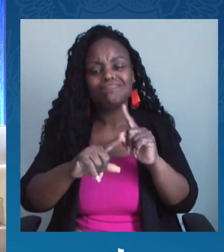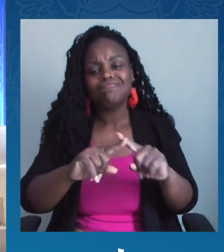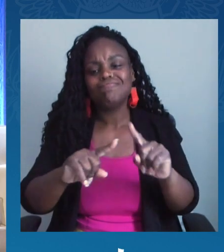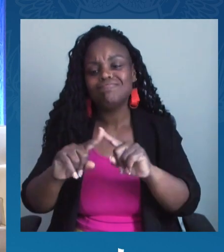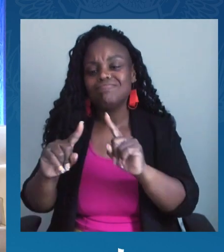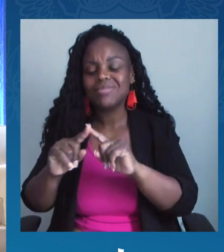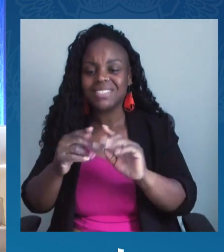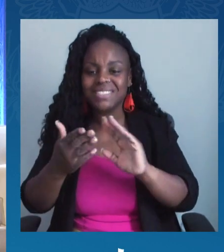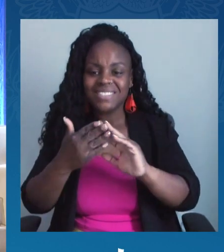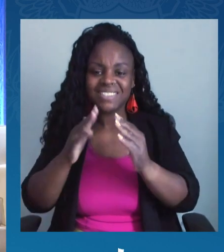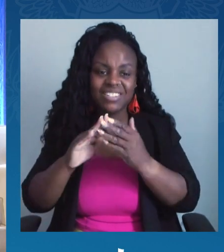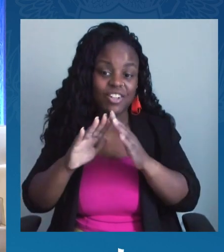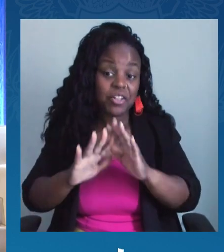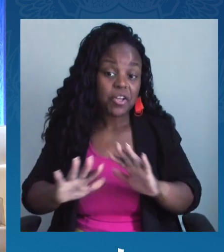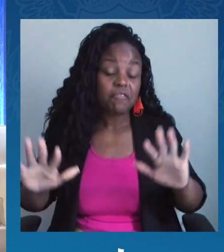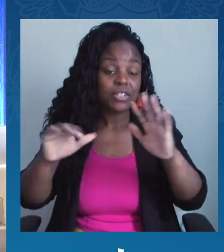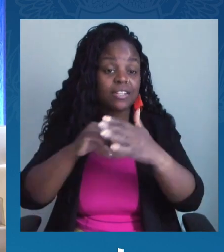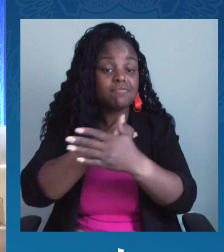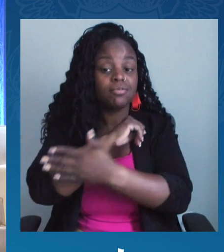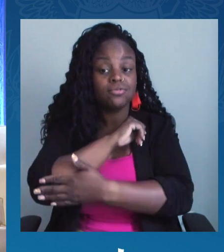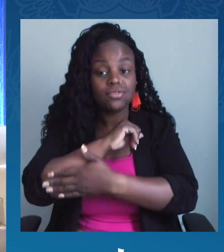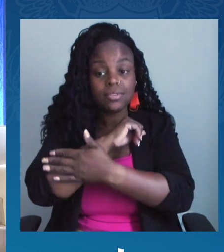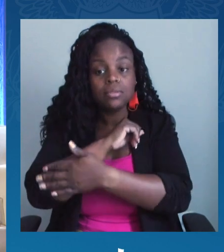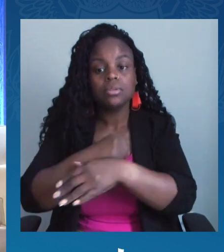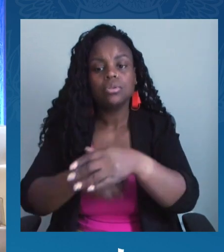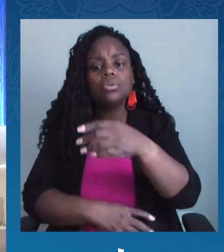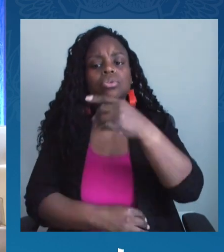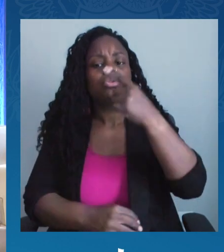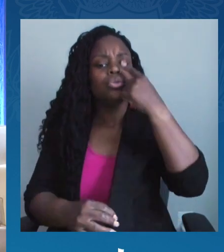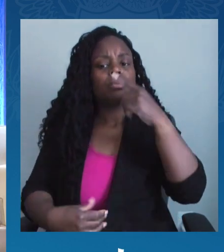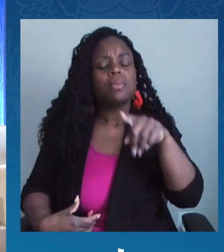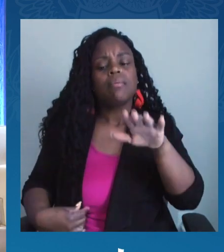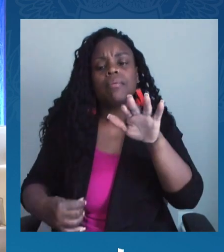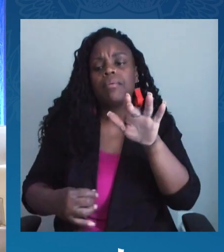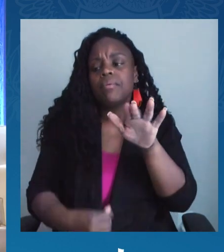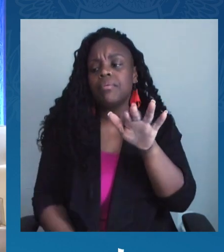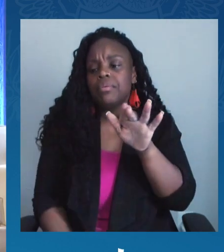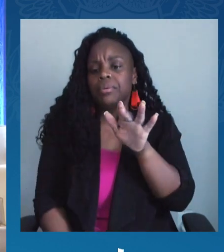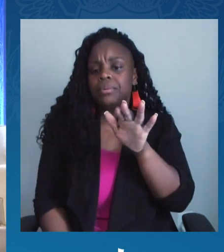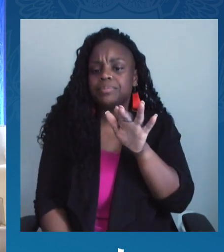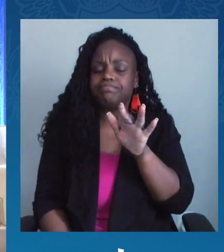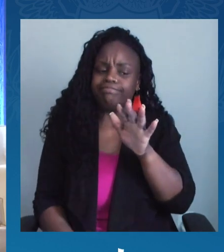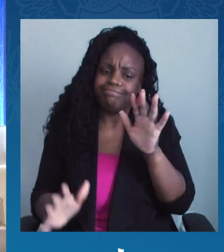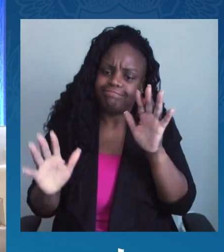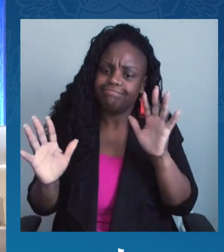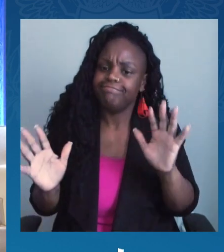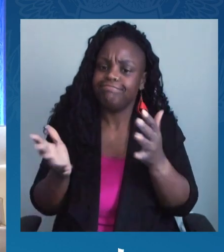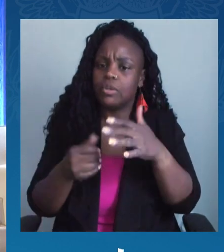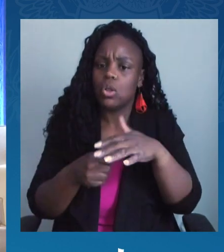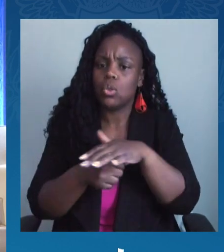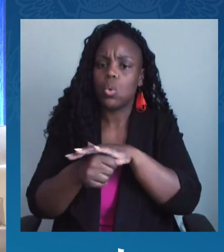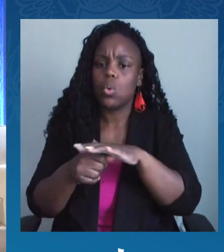If you could give a charge to all the local Urban League presidents about being on the ground,